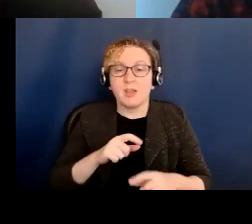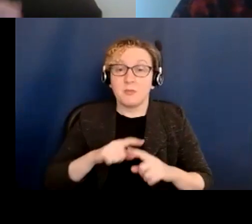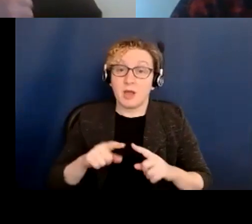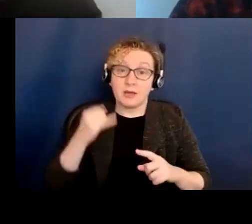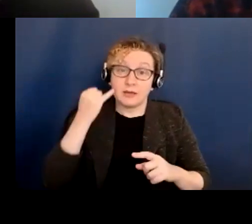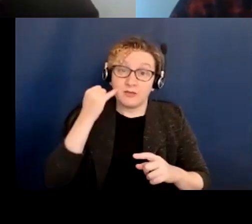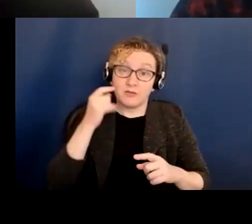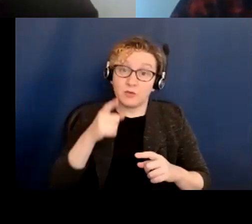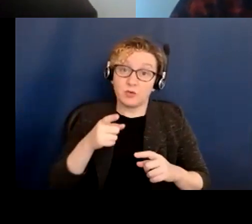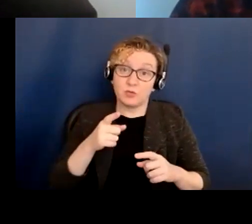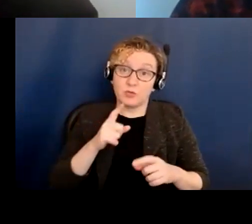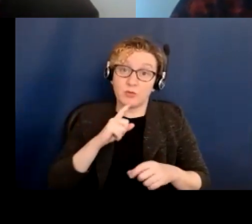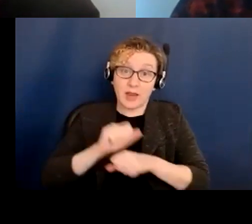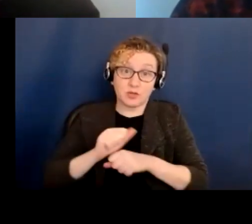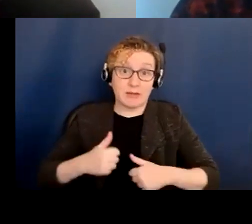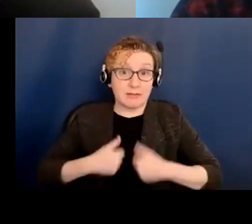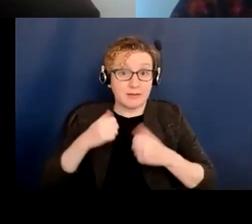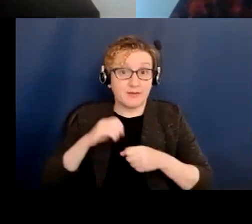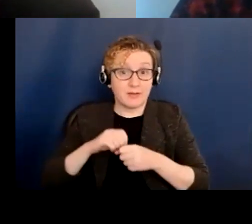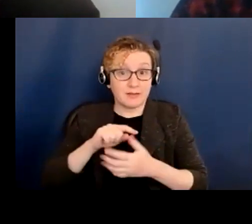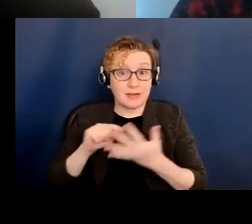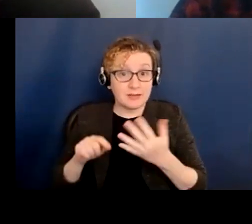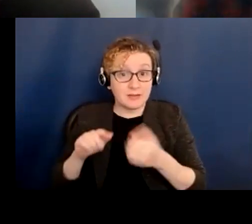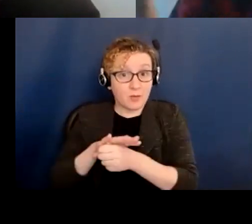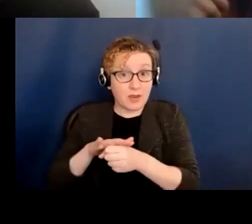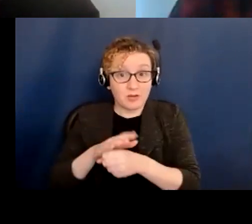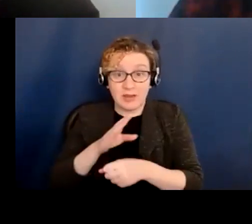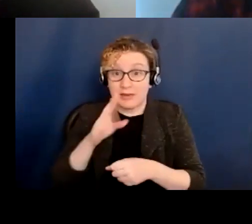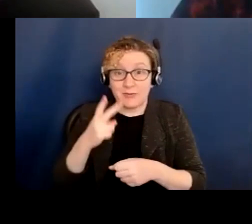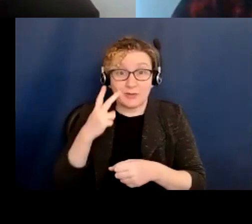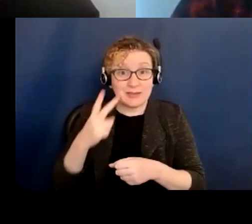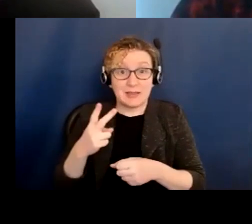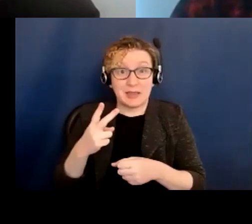these locations who have never seen someone going off independently by themselves.